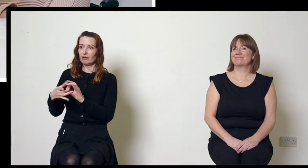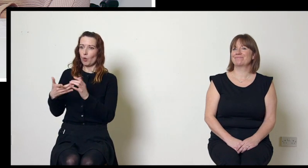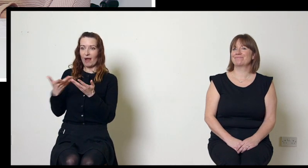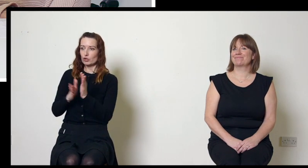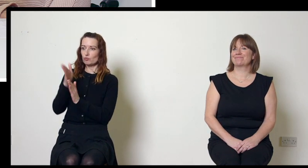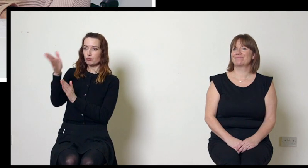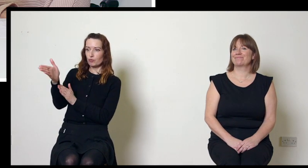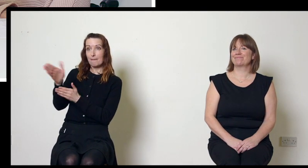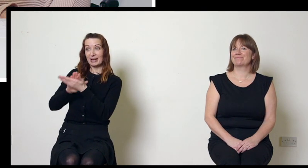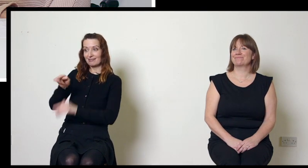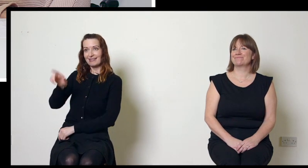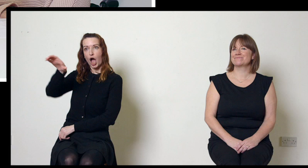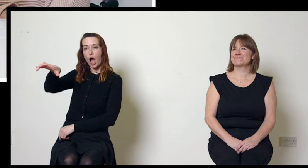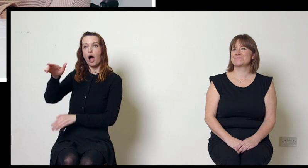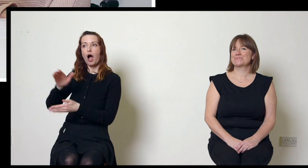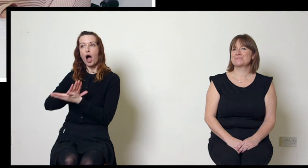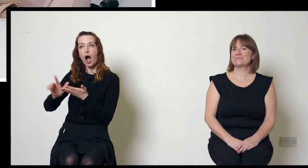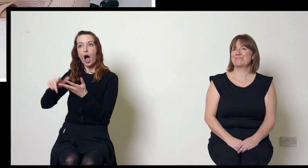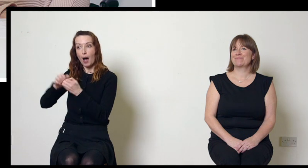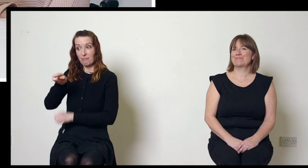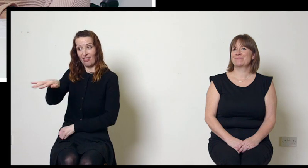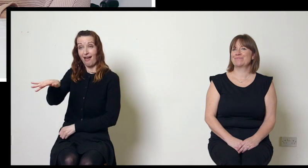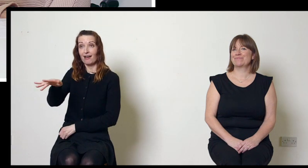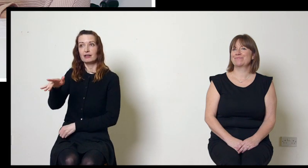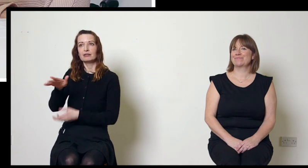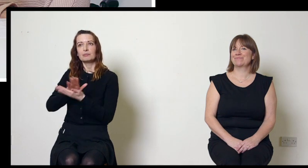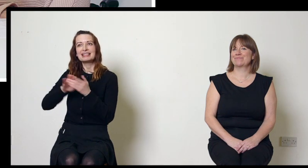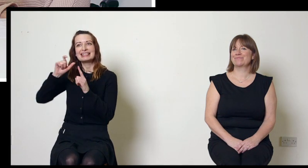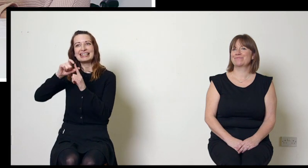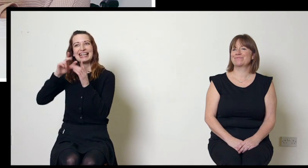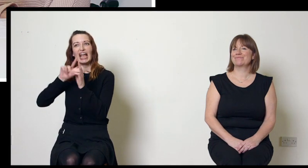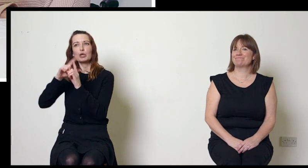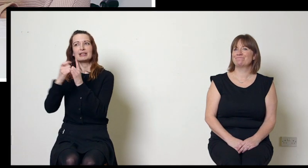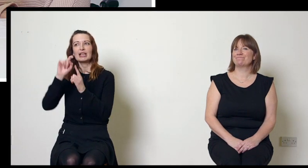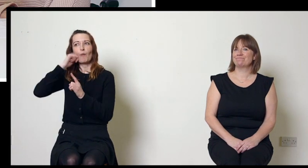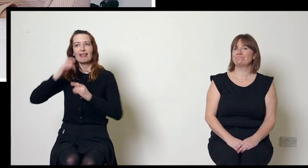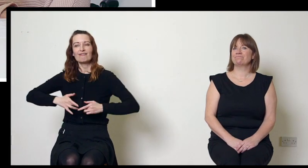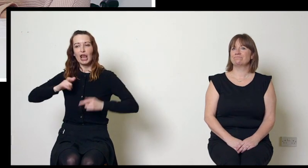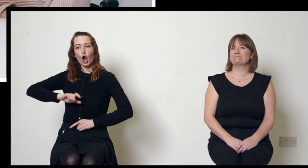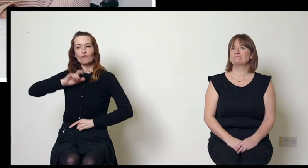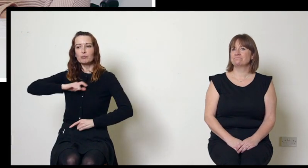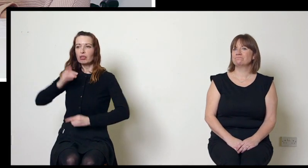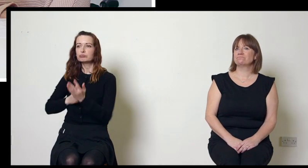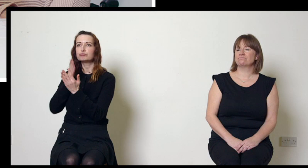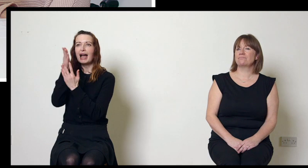where people from the DDN community will feel comfortable. Either to come along and access the work that we're doing or to be able